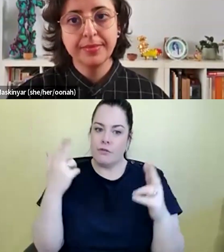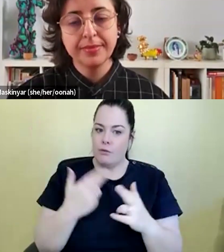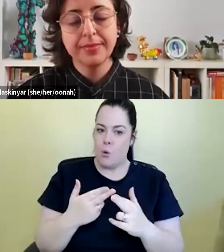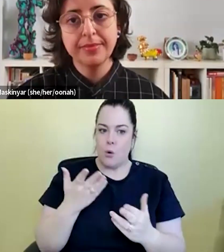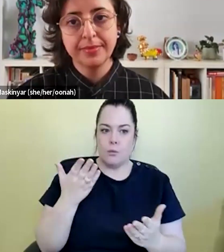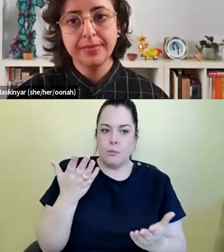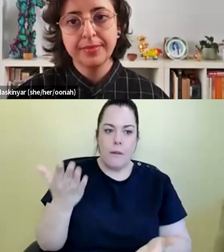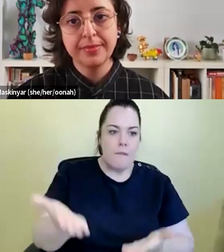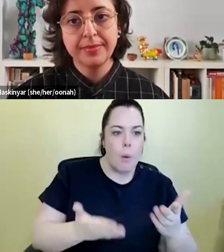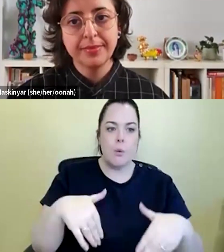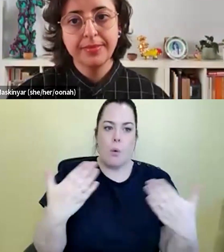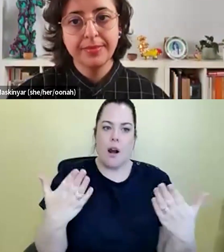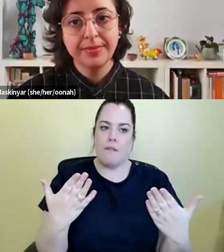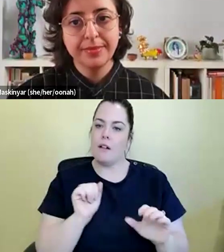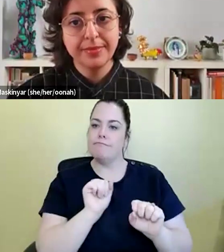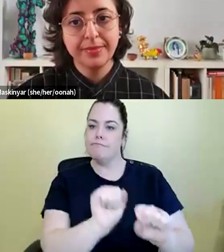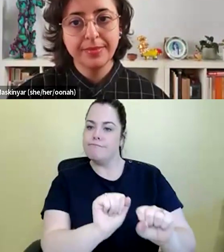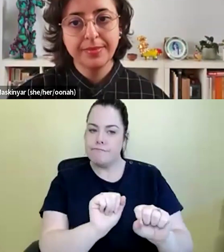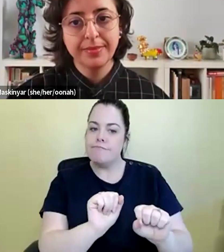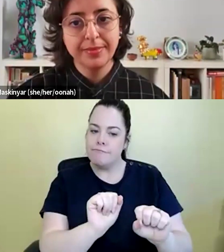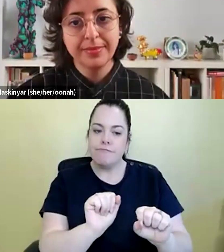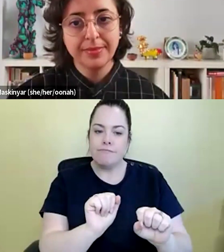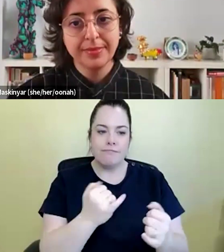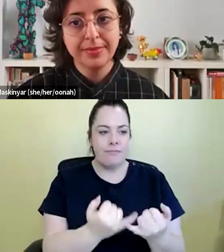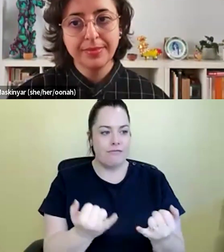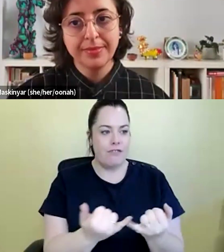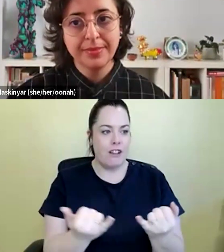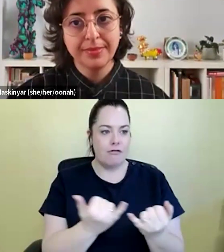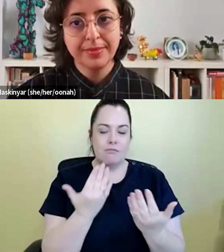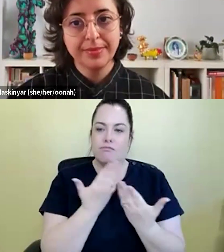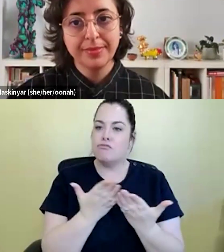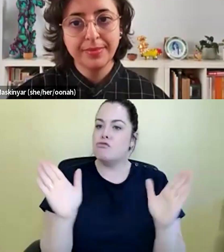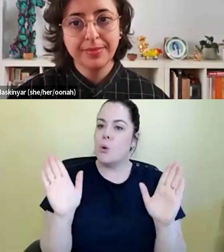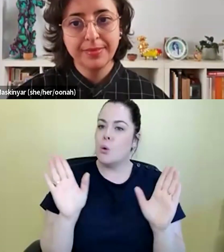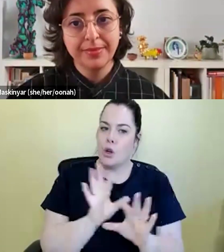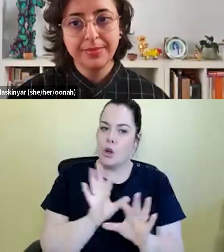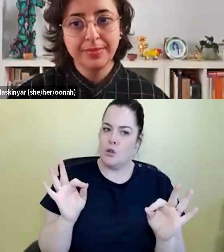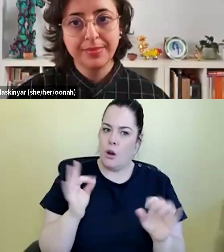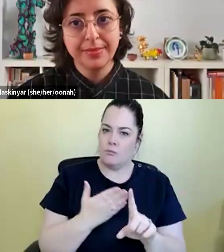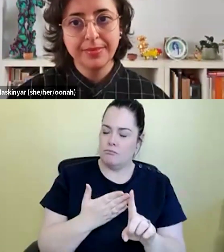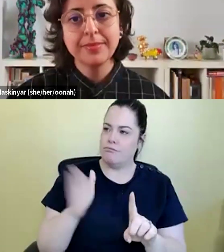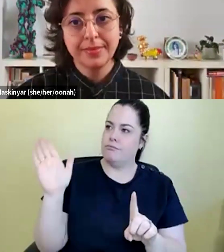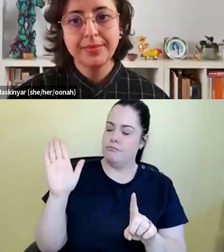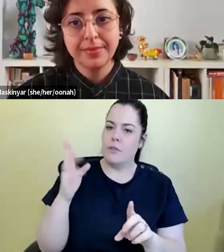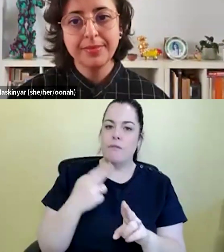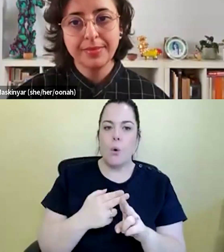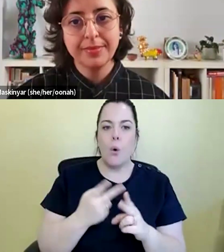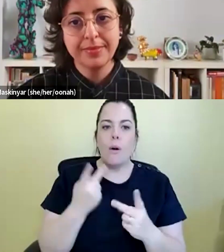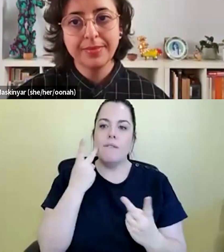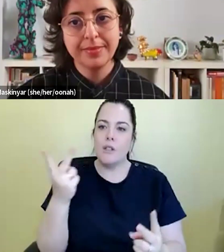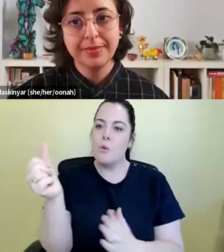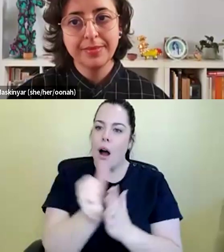like this. It's not unusual at all, within the Biennale context for pavilions to do this.